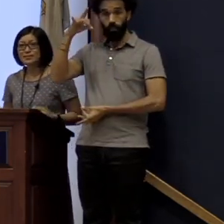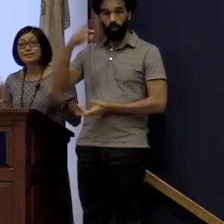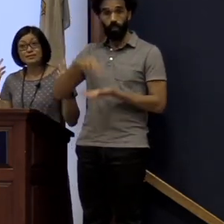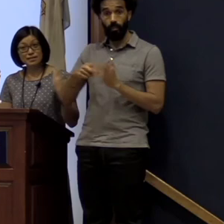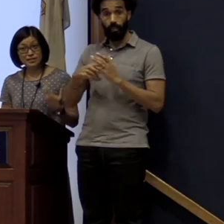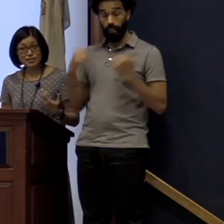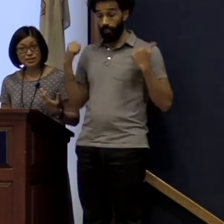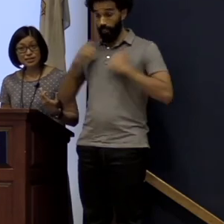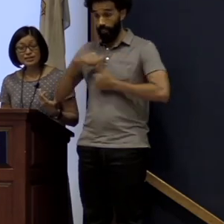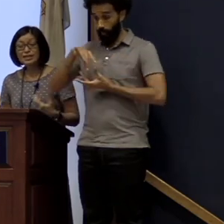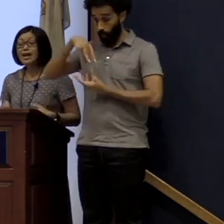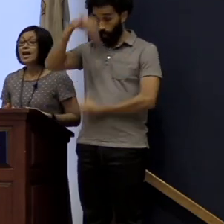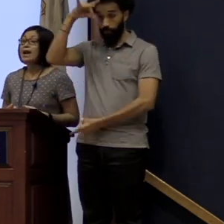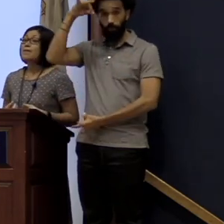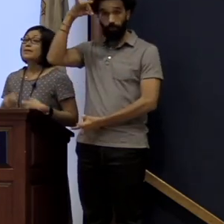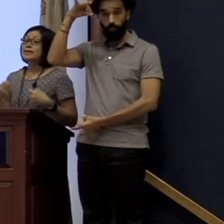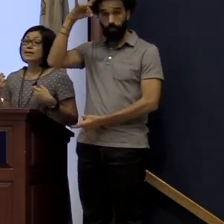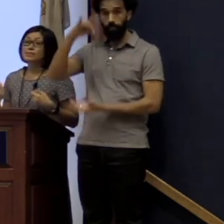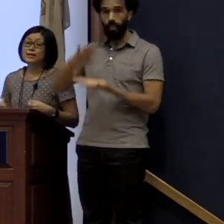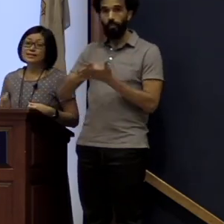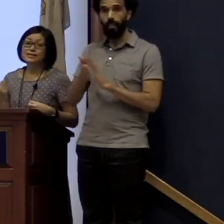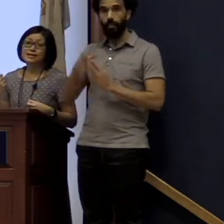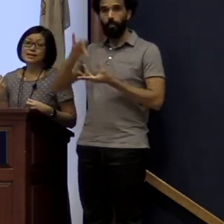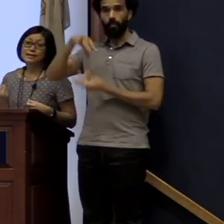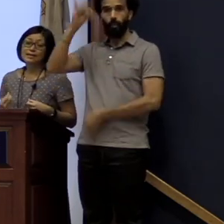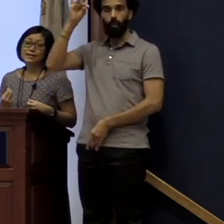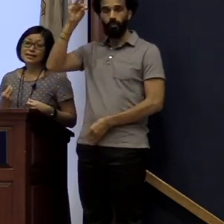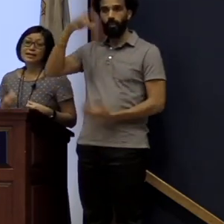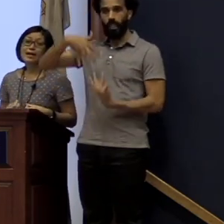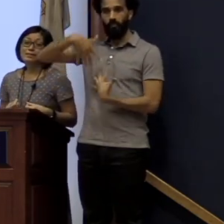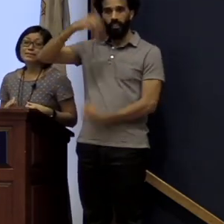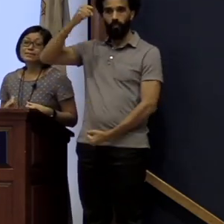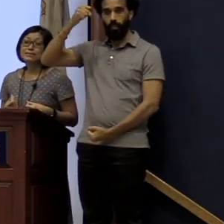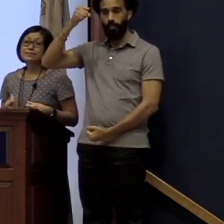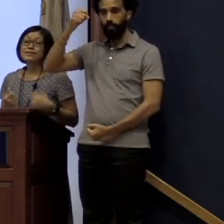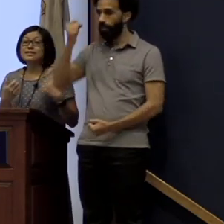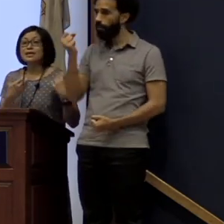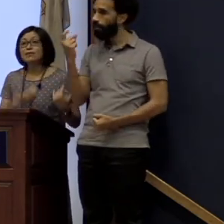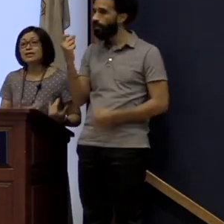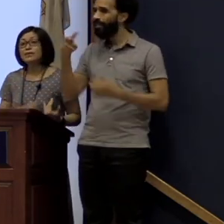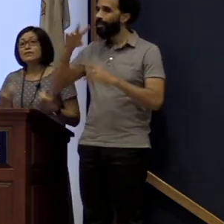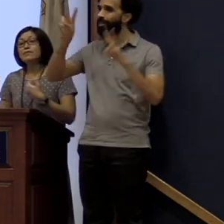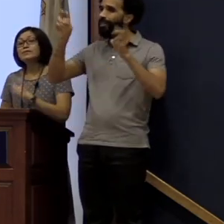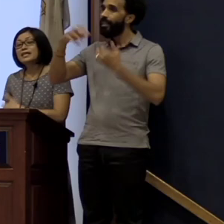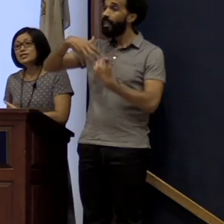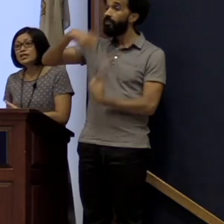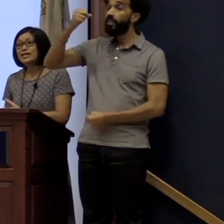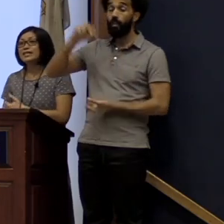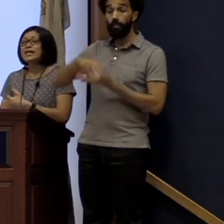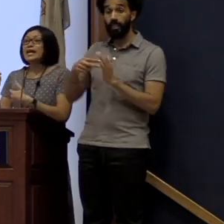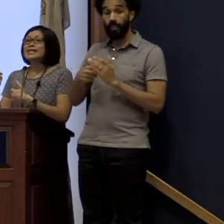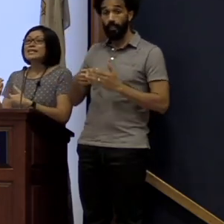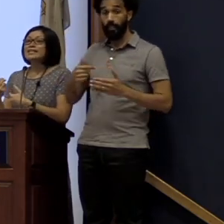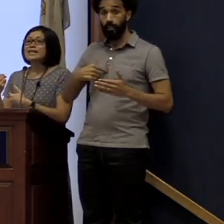that is an imagination, but they can press an alarm because they are running away from danger and and the thing that is so